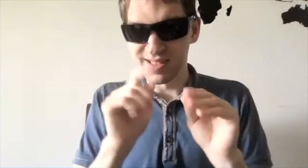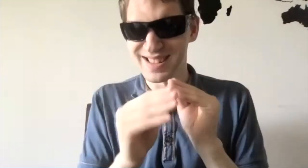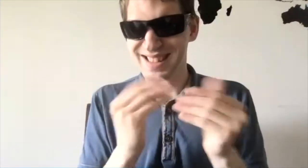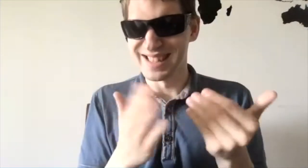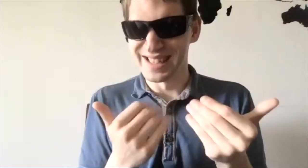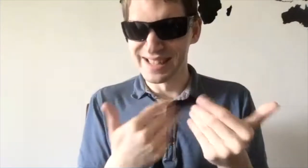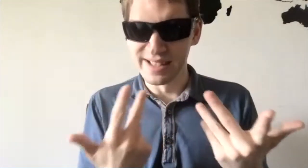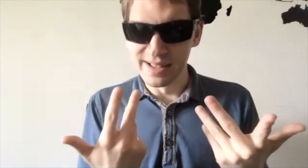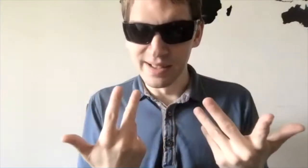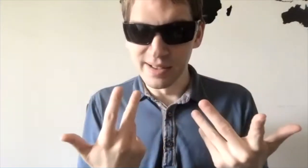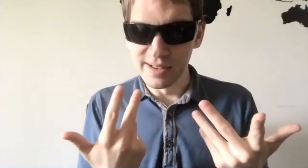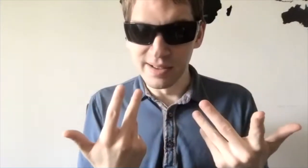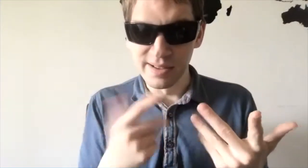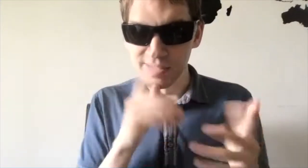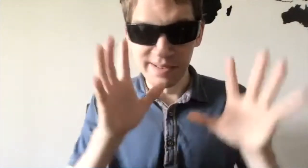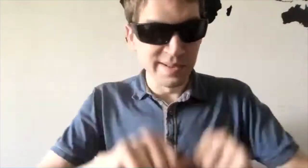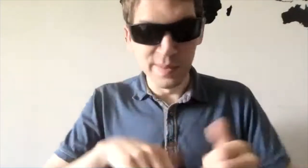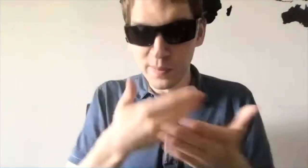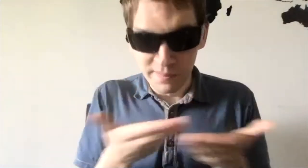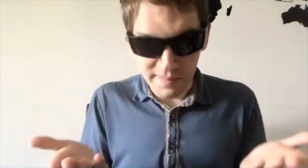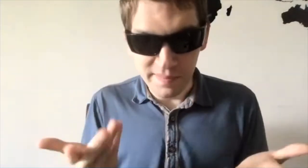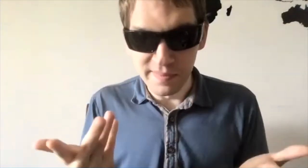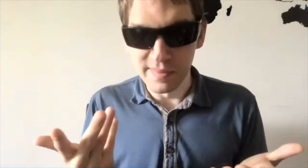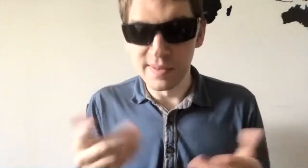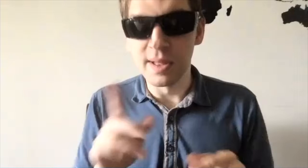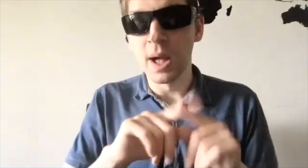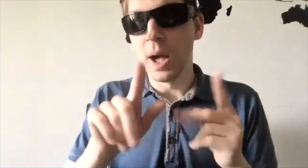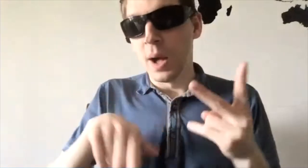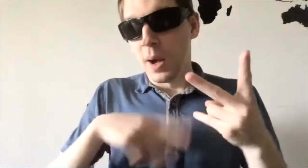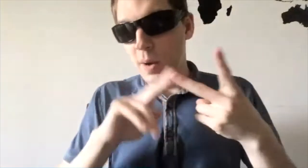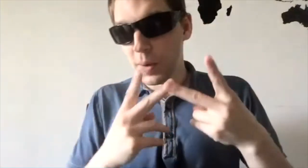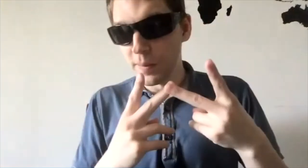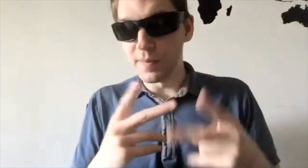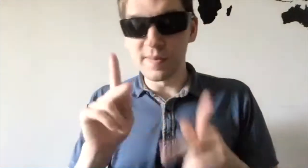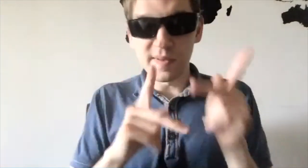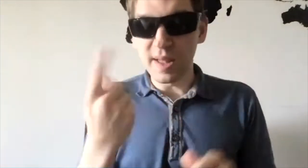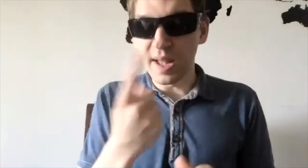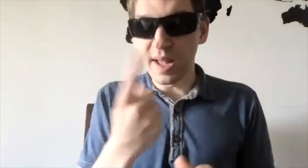be an accessible environment, then you would have had a great hotel.